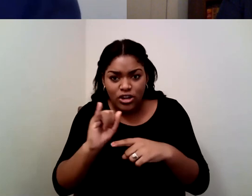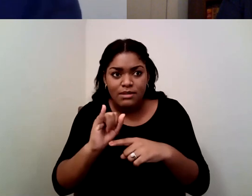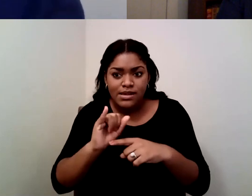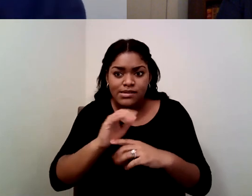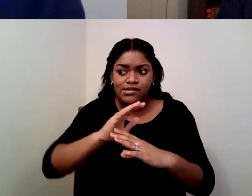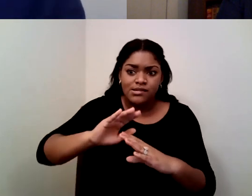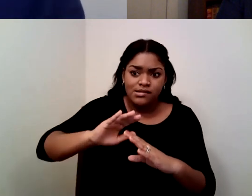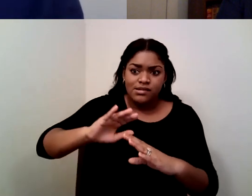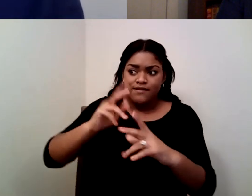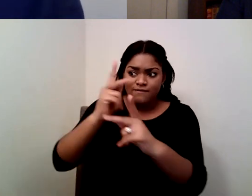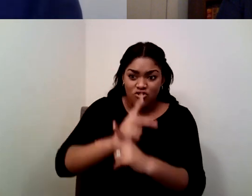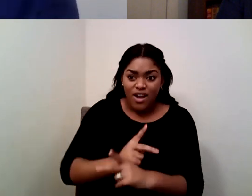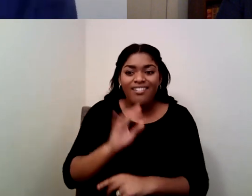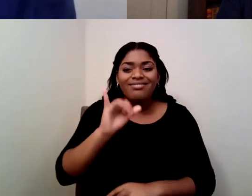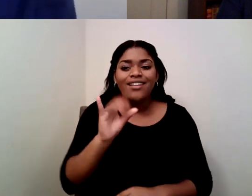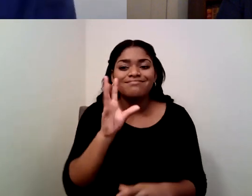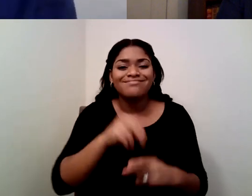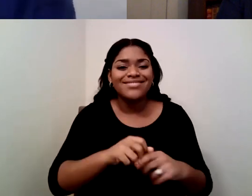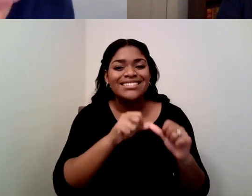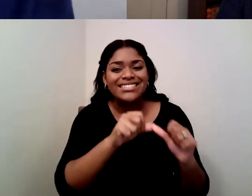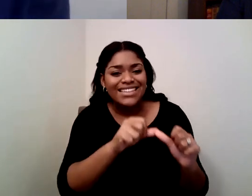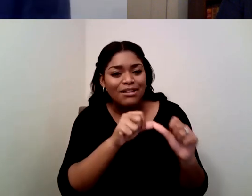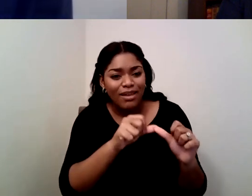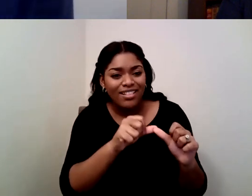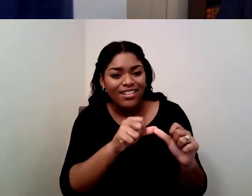And what is that? That is sustainability. The industry wants to sustain the business,